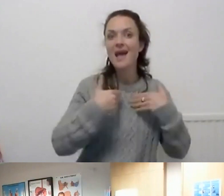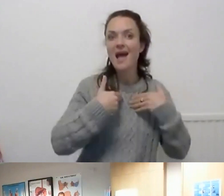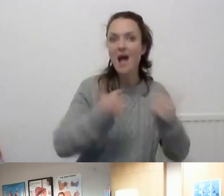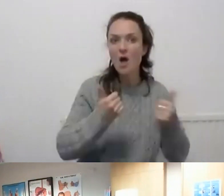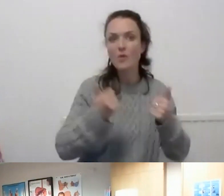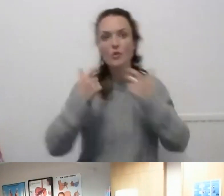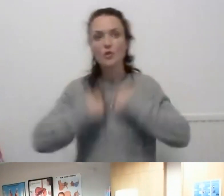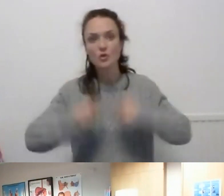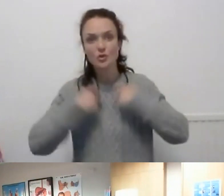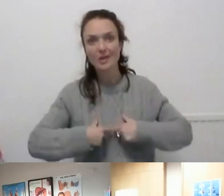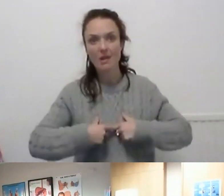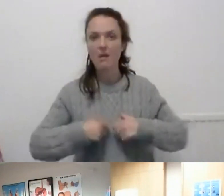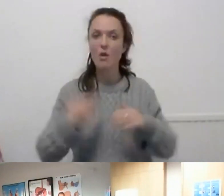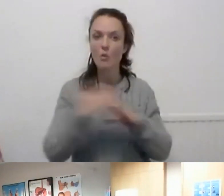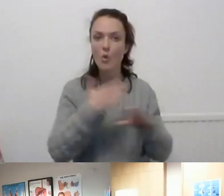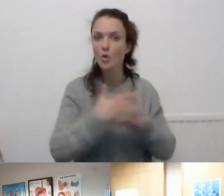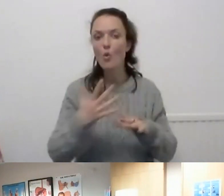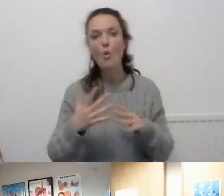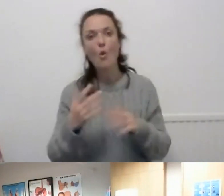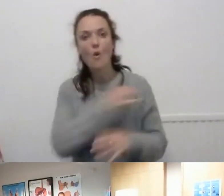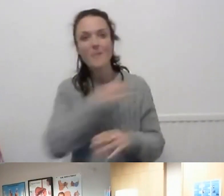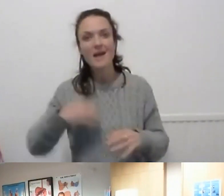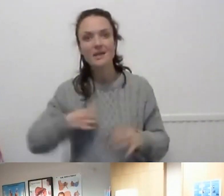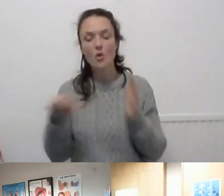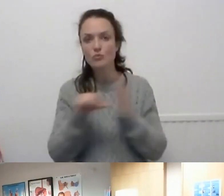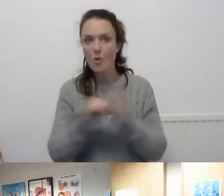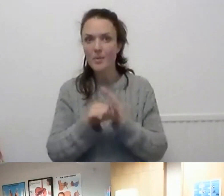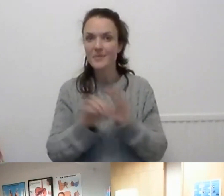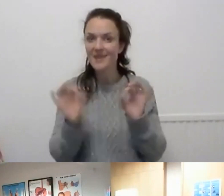list of medical conditions, which include kind of organ transplantation, currently being treated for